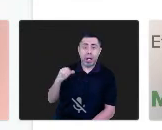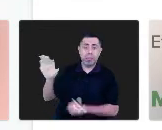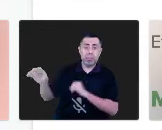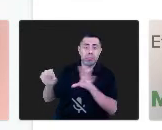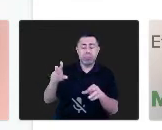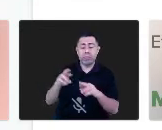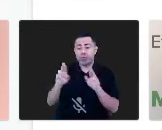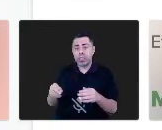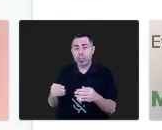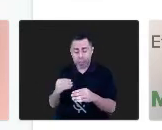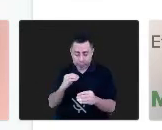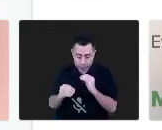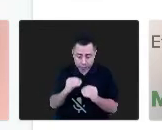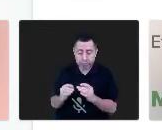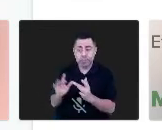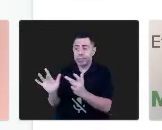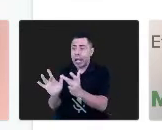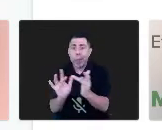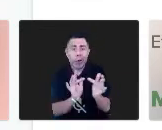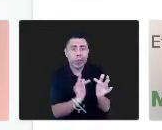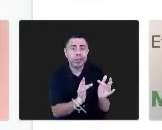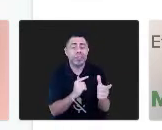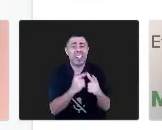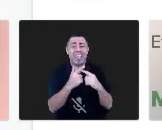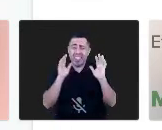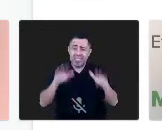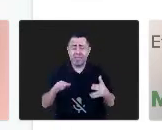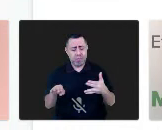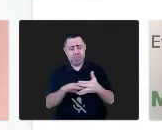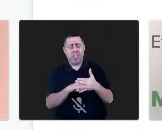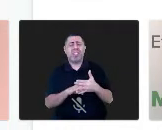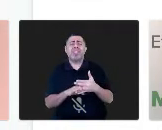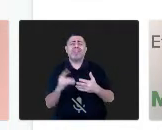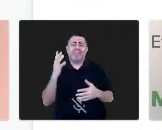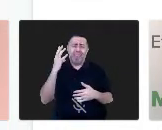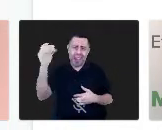um and then take a break right take a walk go outside um take care of yourself